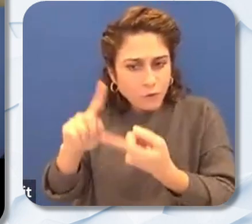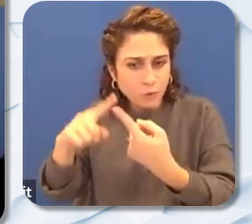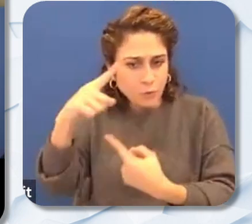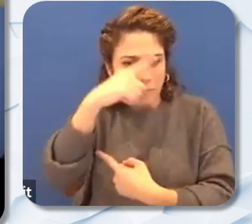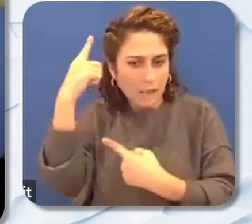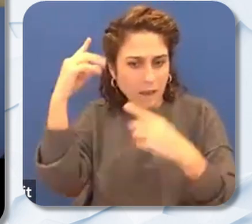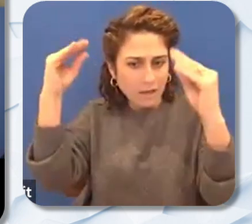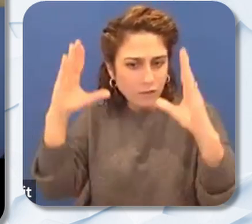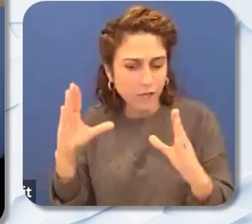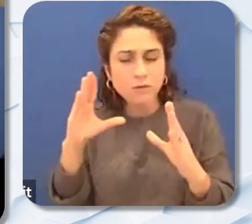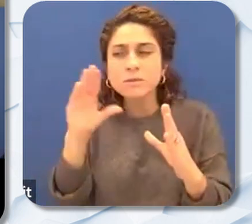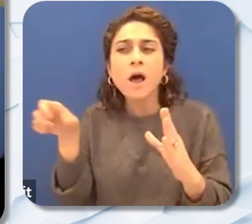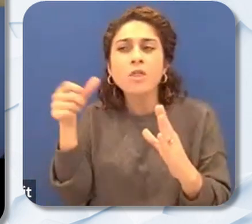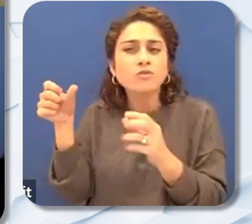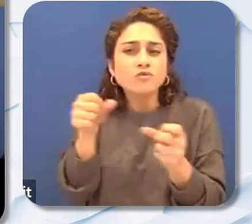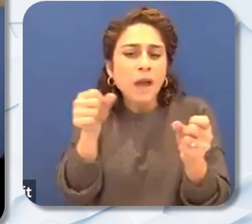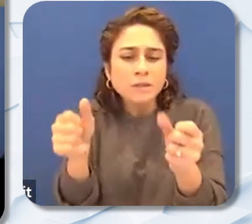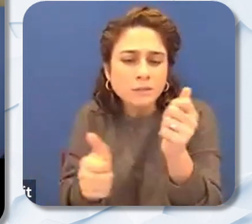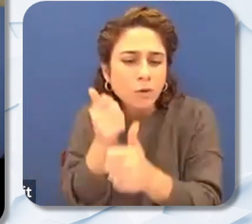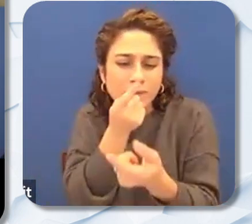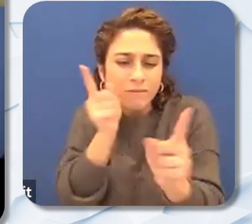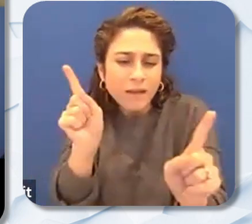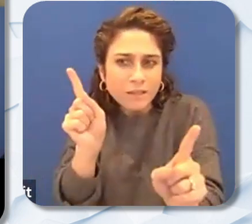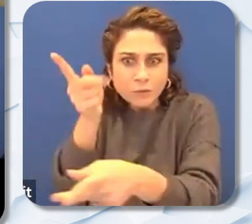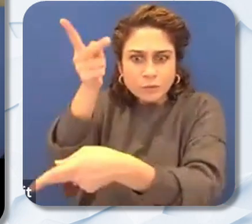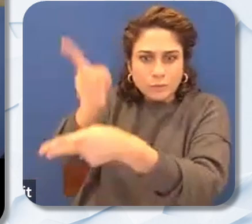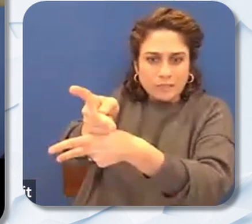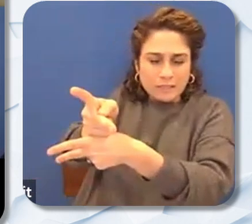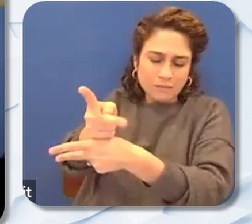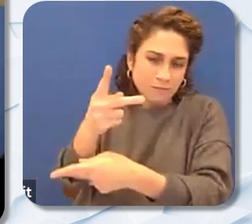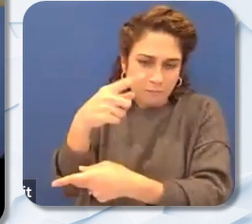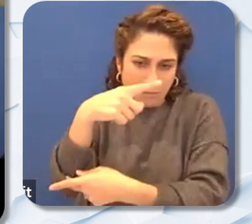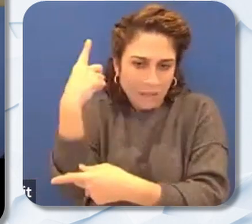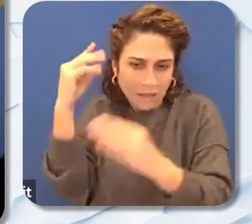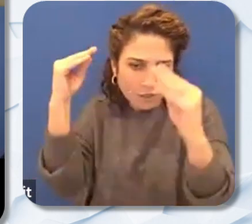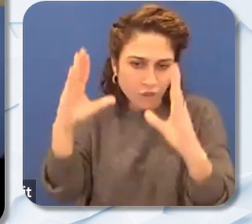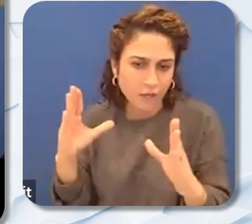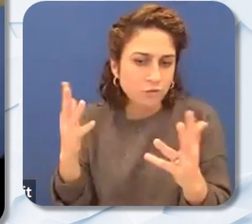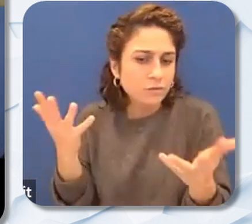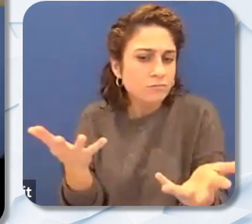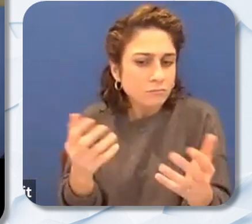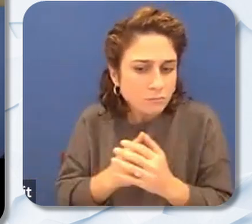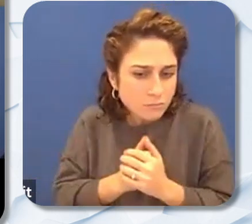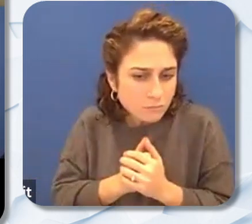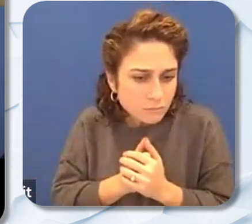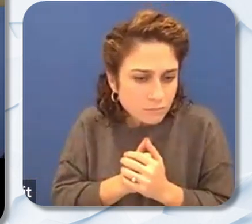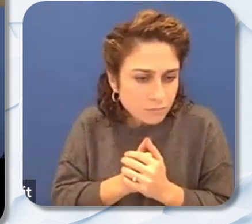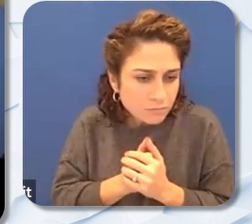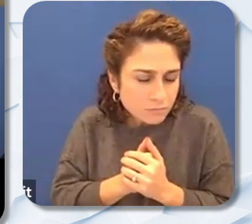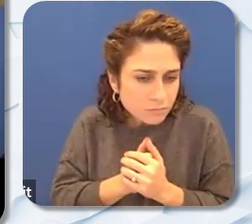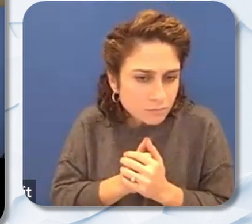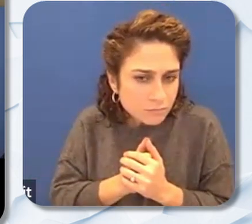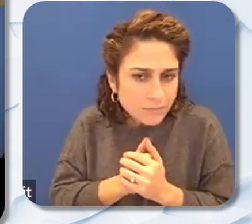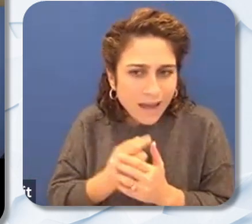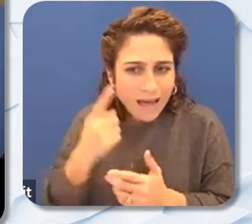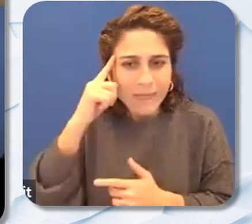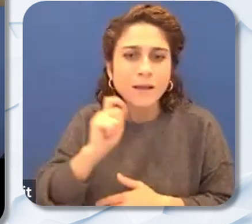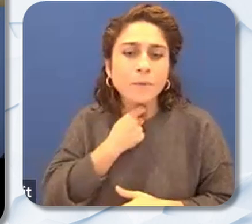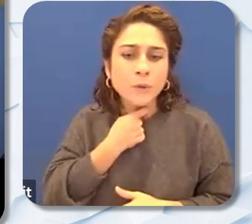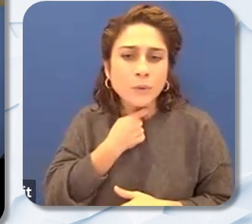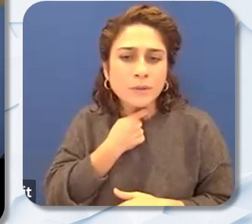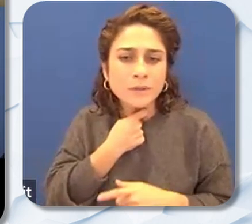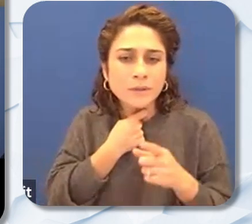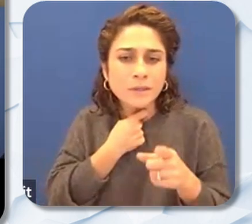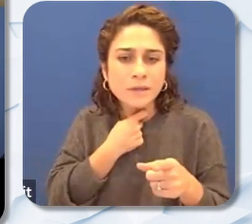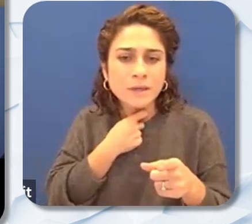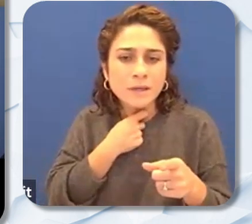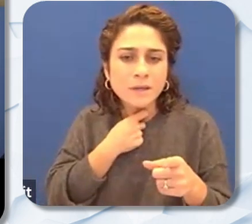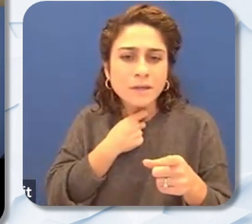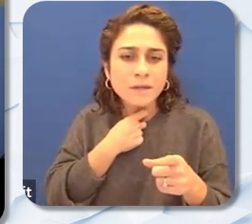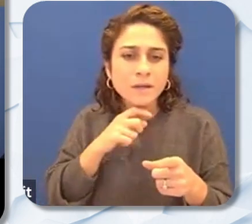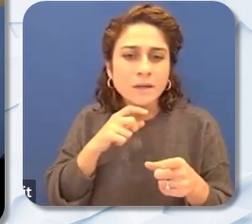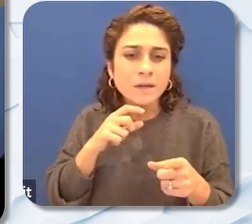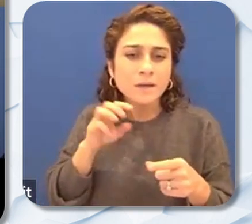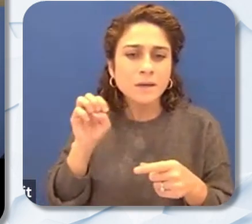strategies do you think are most effective in retaining Black educators? I think you're on mute.